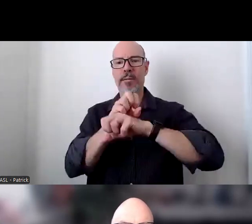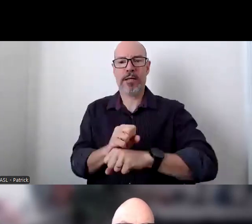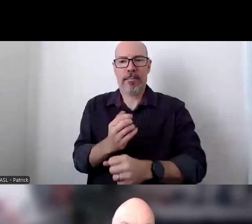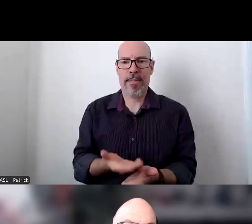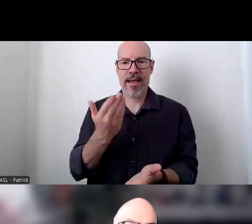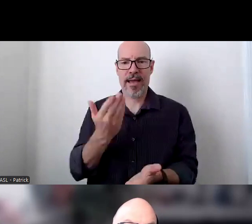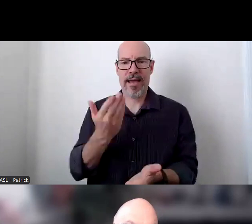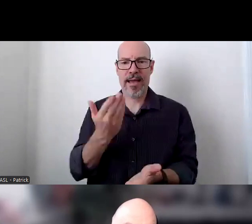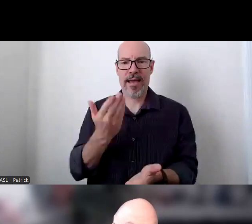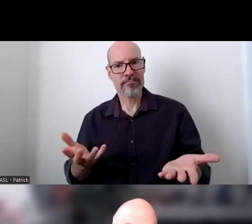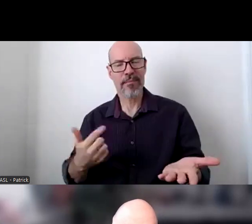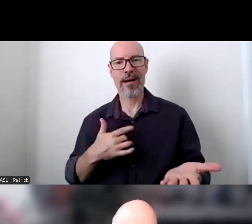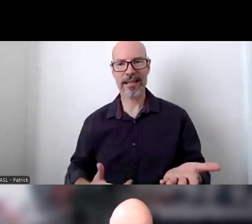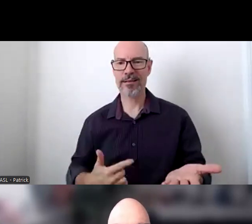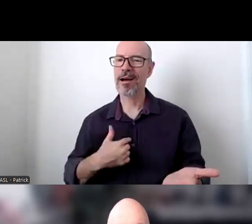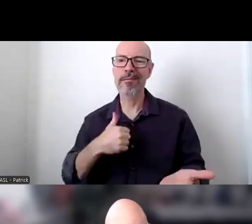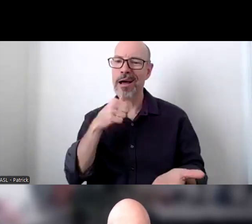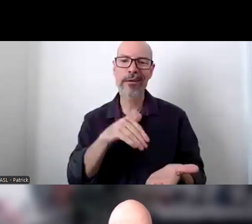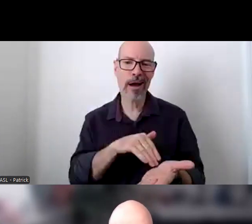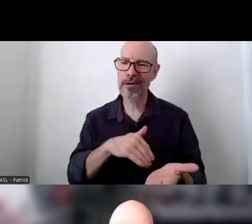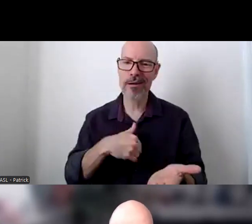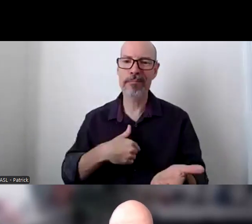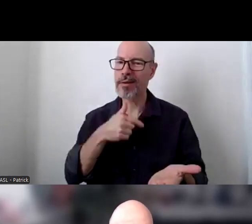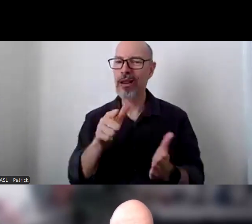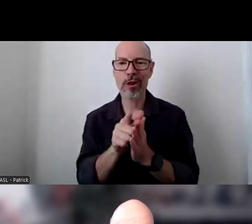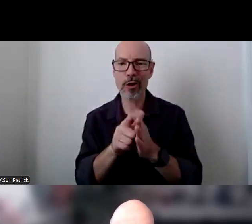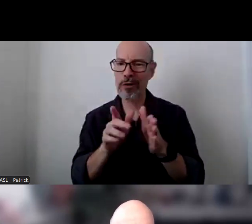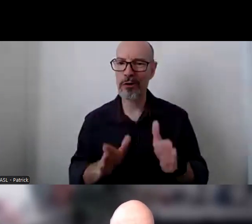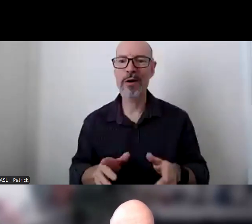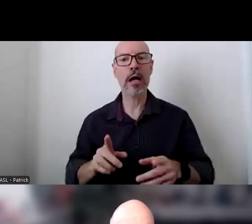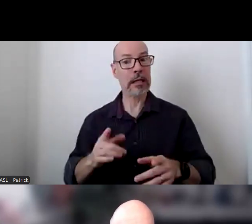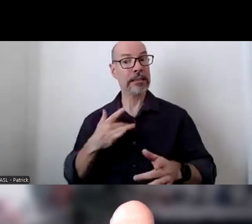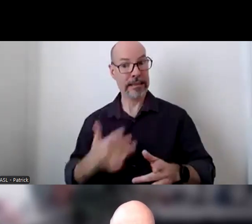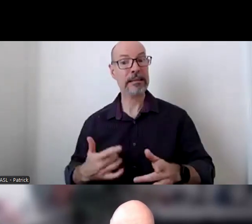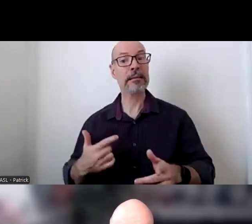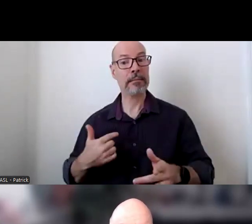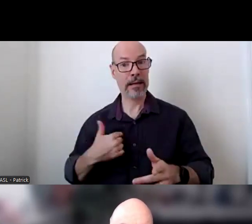I'm not a lawyer or a doctor. I do frequently touch on things that have to do with law